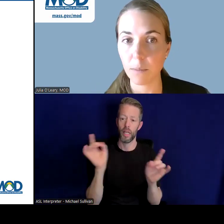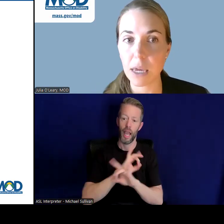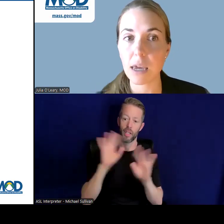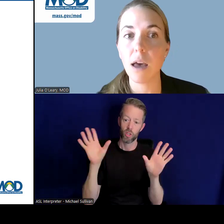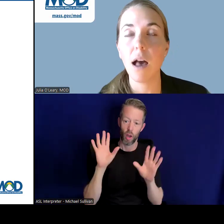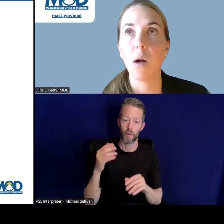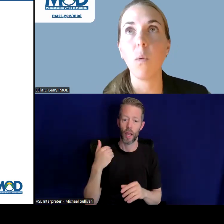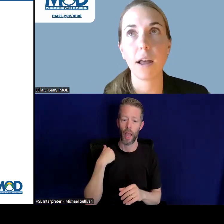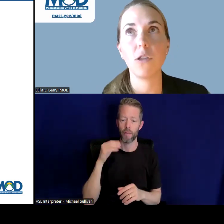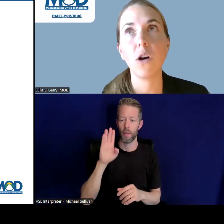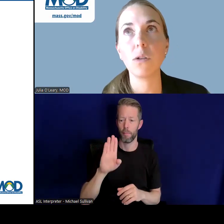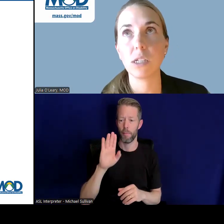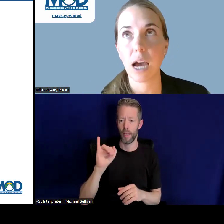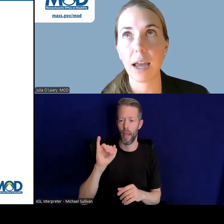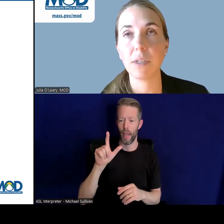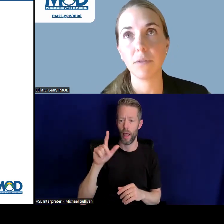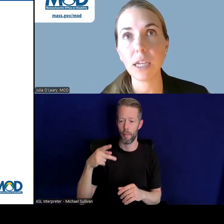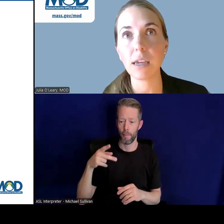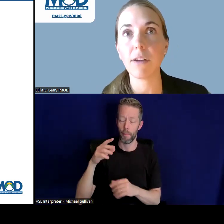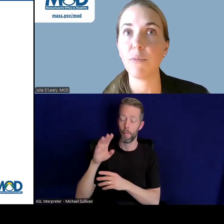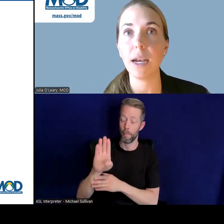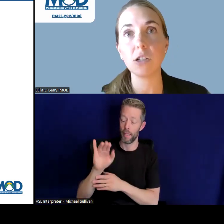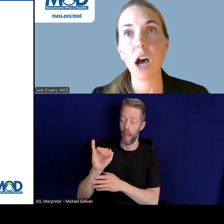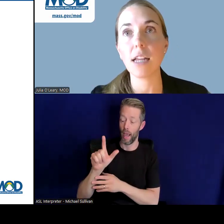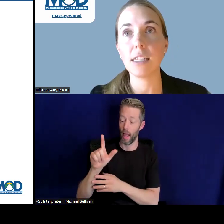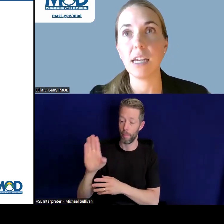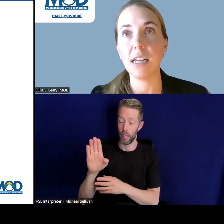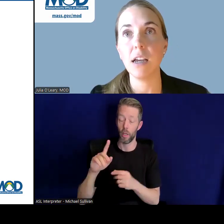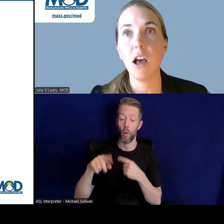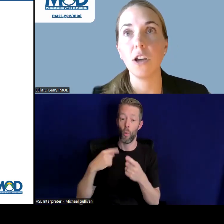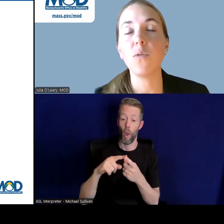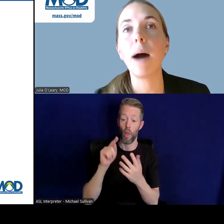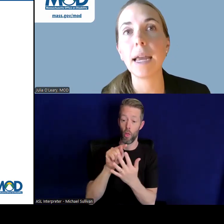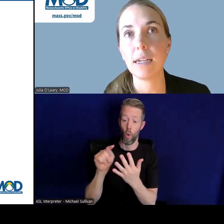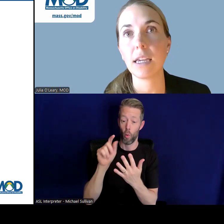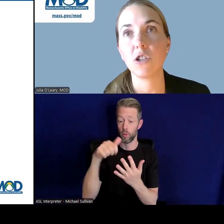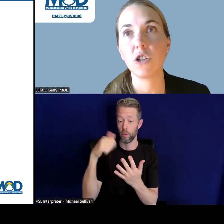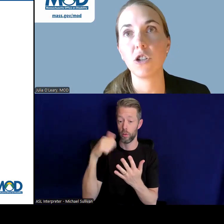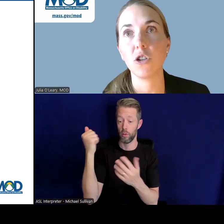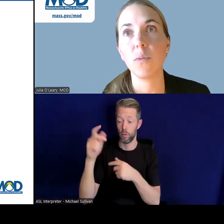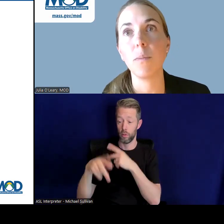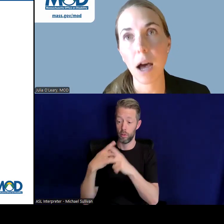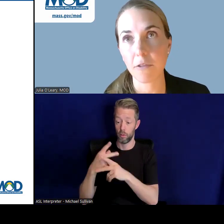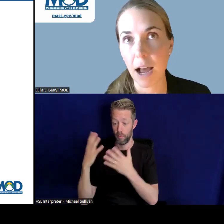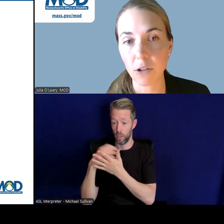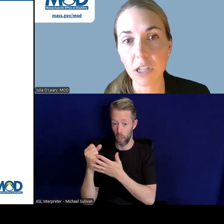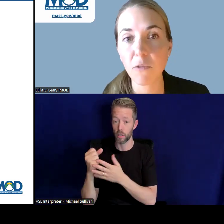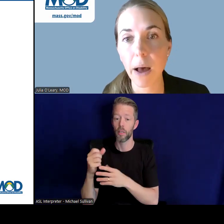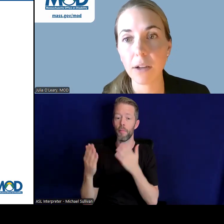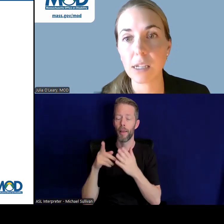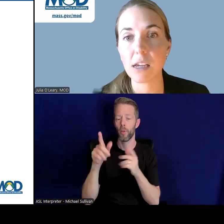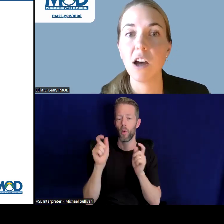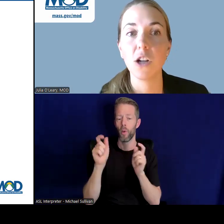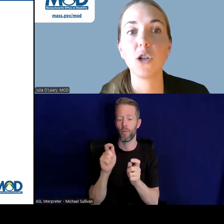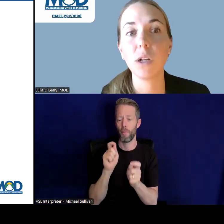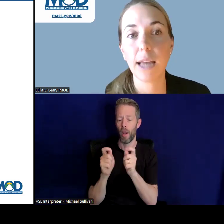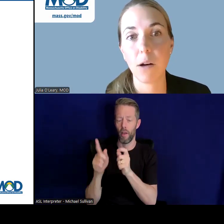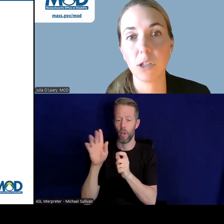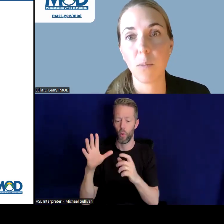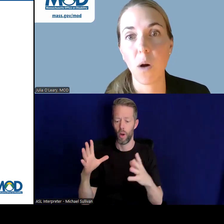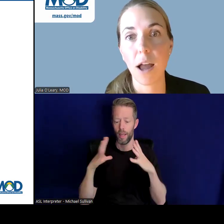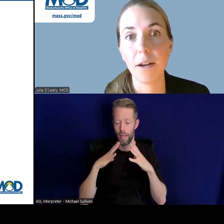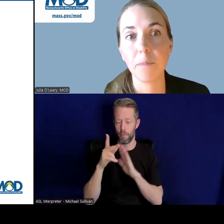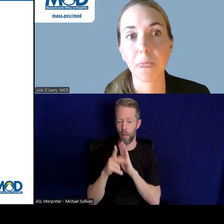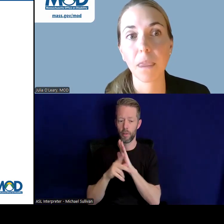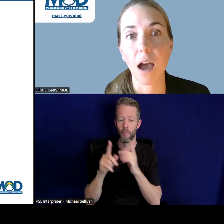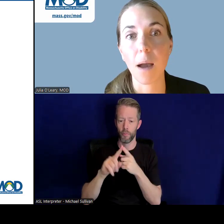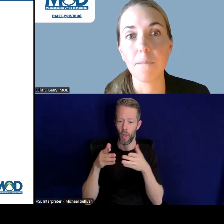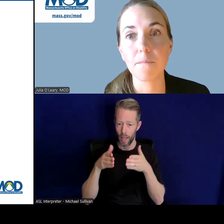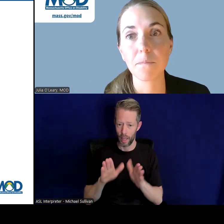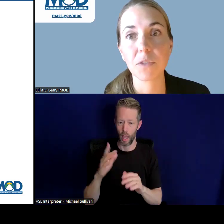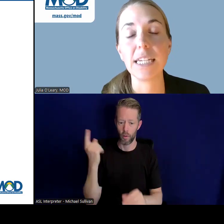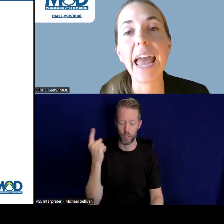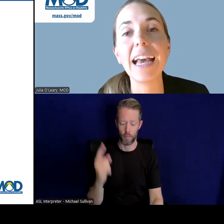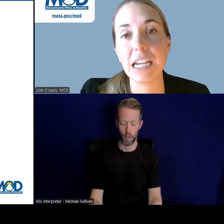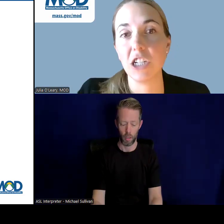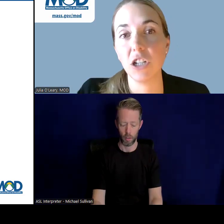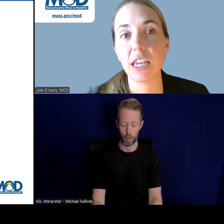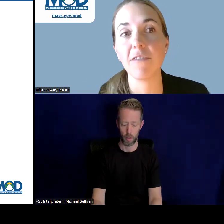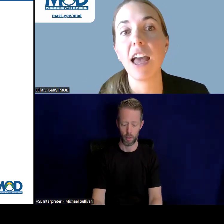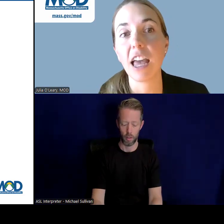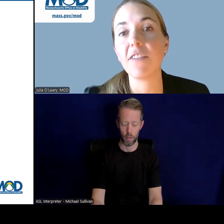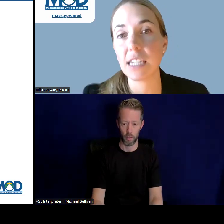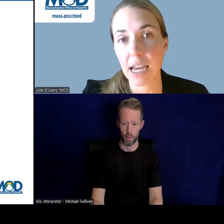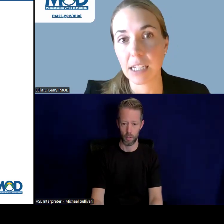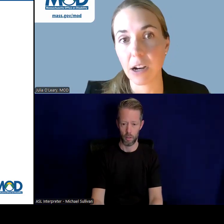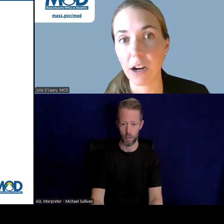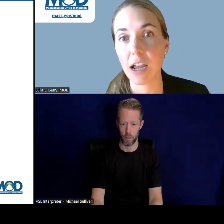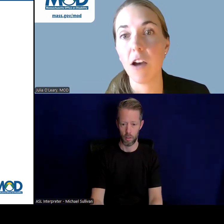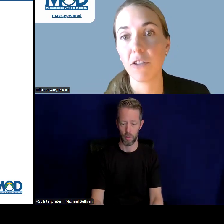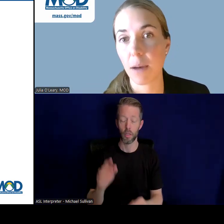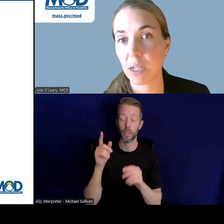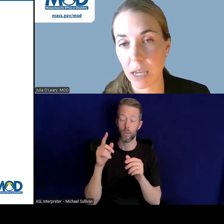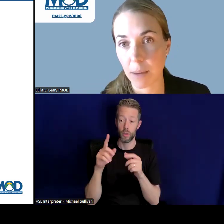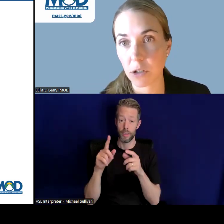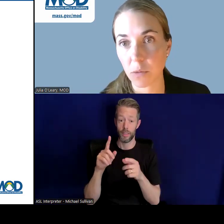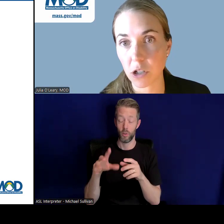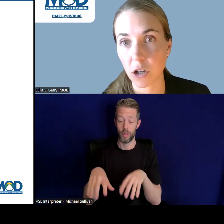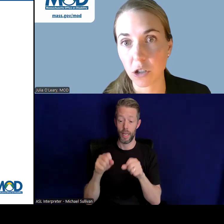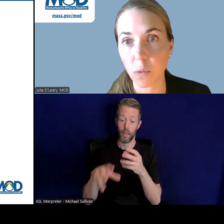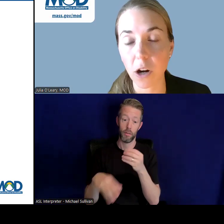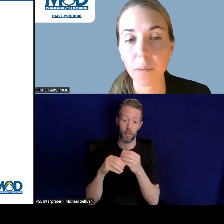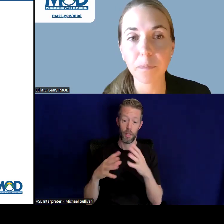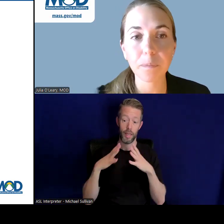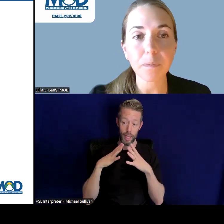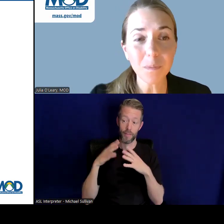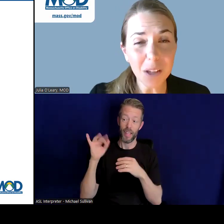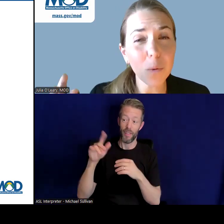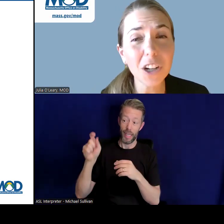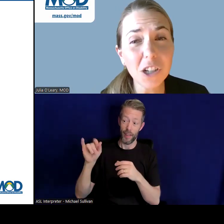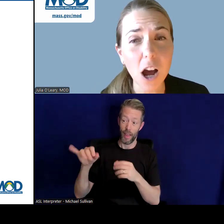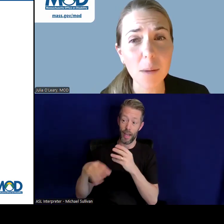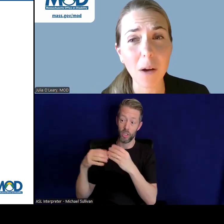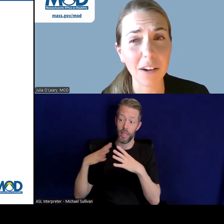when those types of leave have been exhausted, you might need to modify your leave policy to allow someone to take additional leave, if it's necessary for them to be able to return to work.